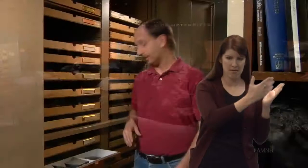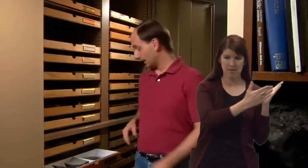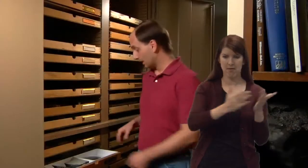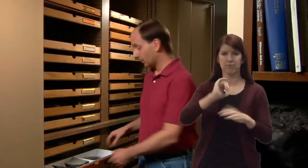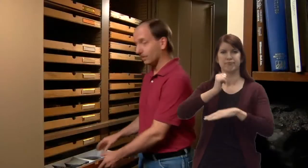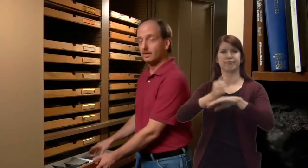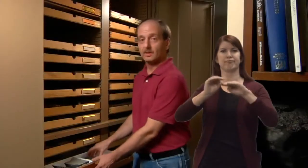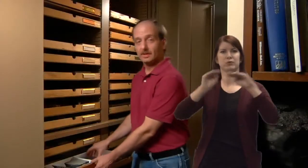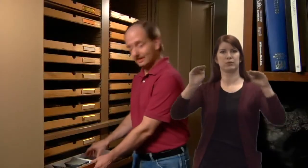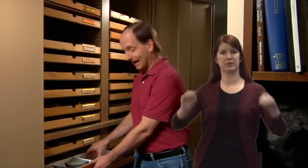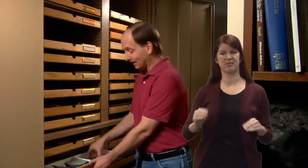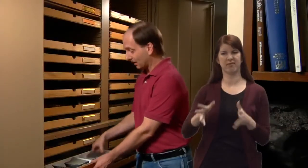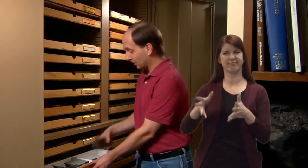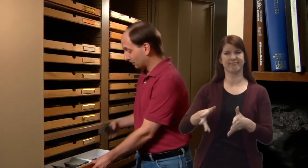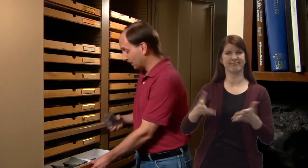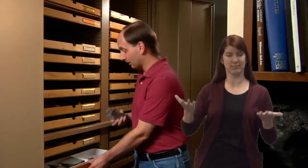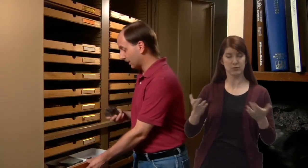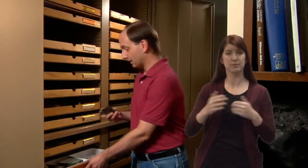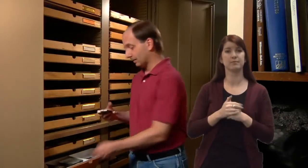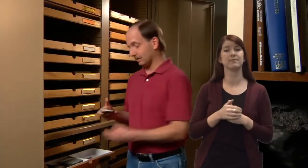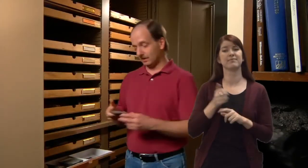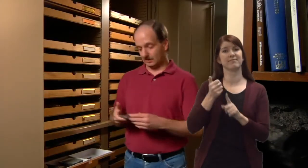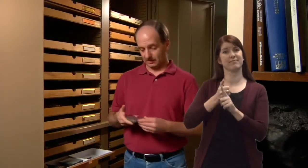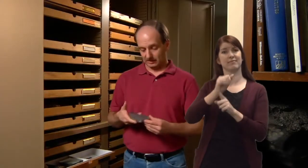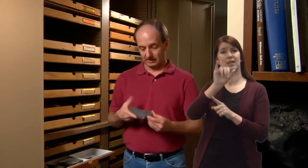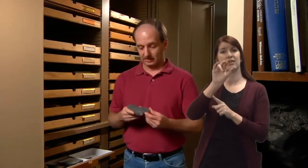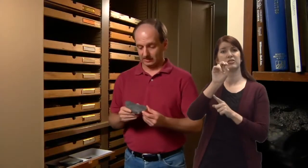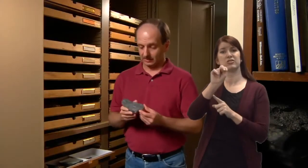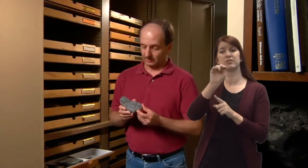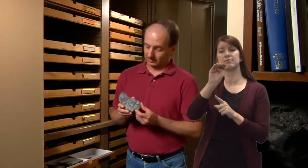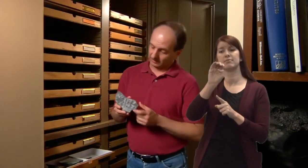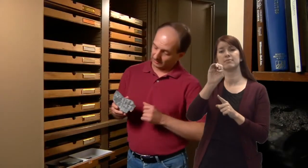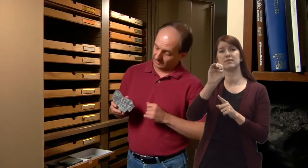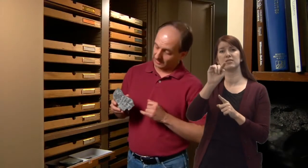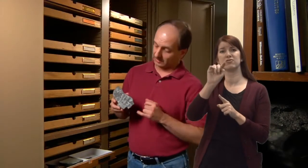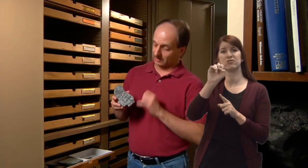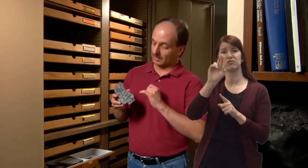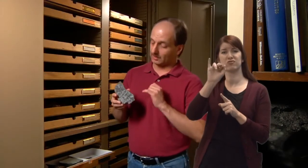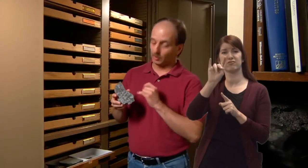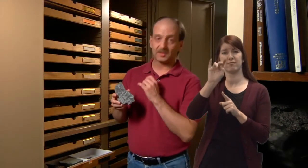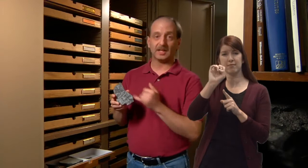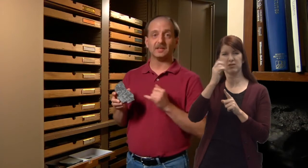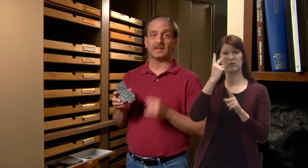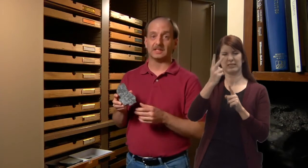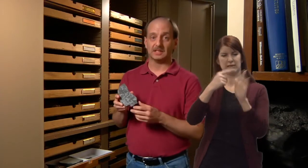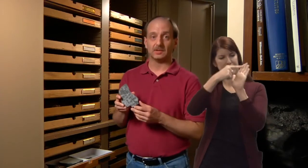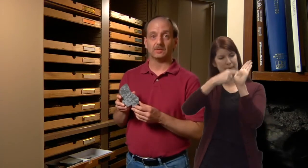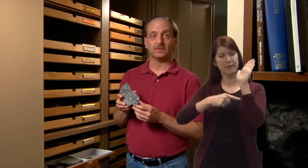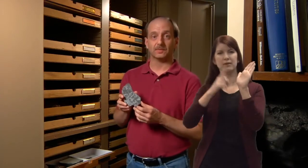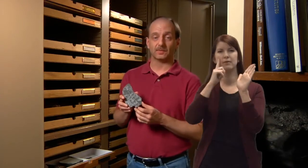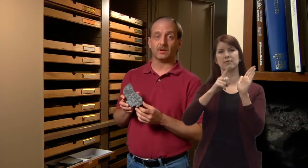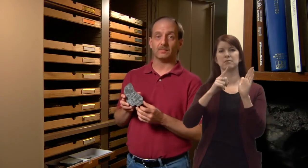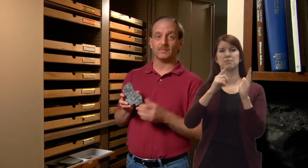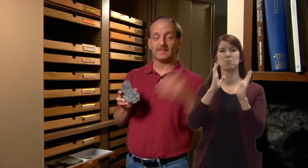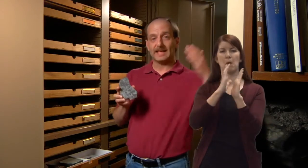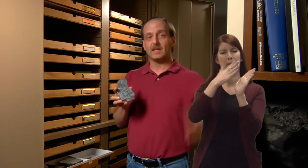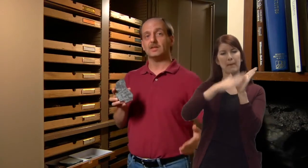Now, as an iron meteorite, this is a small slice of Ahnighto from the end